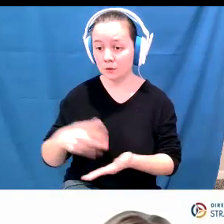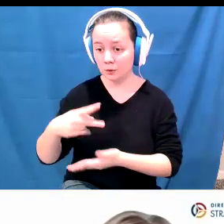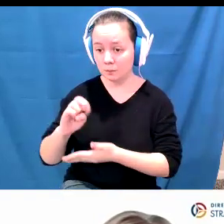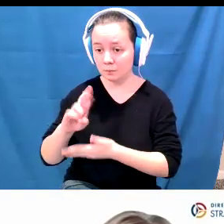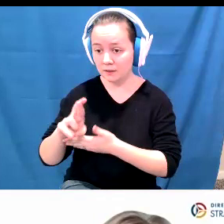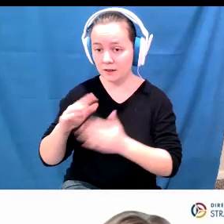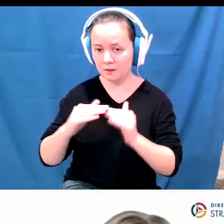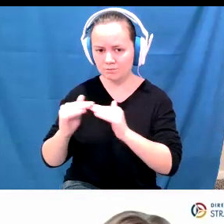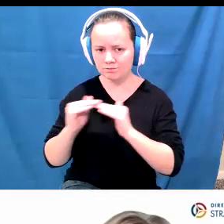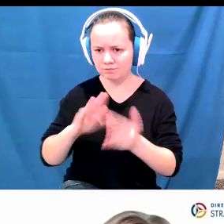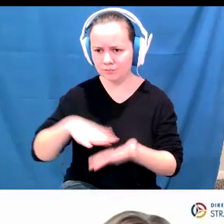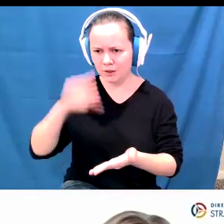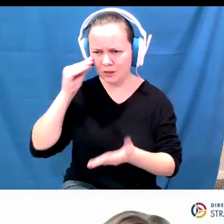and a question and answer session.